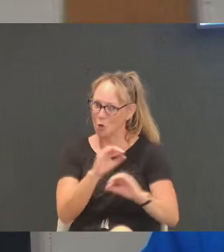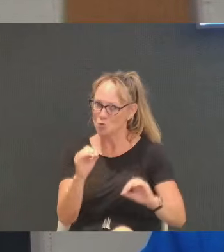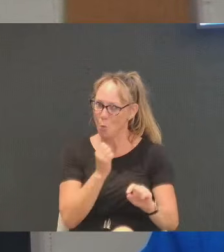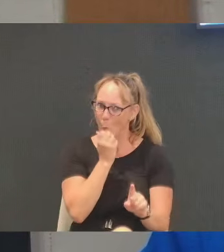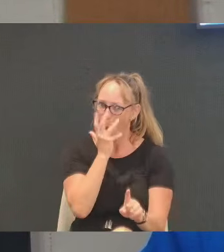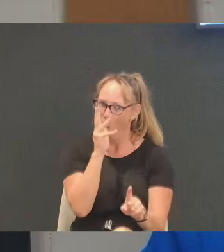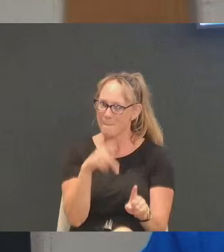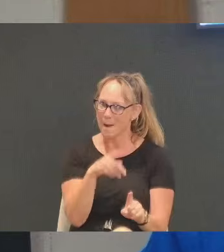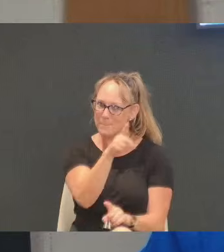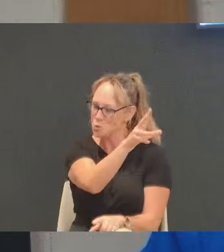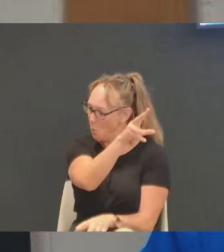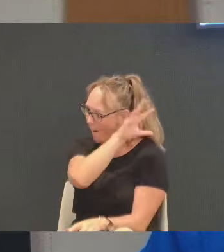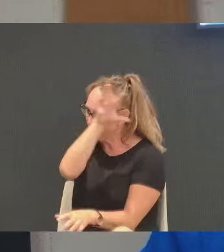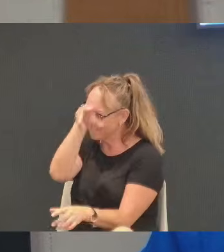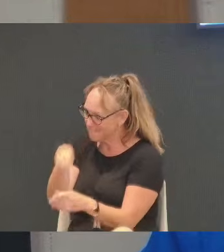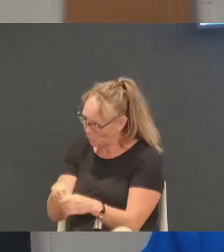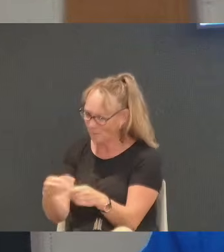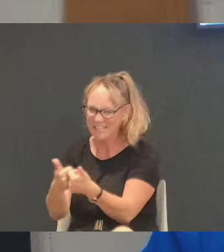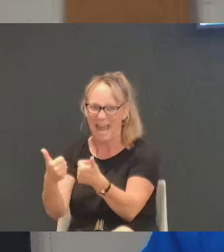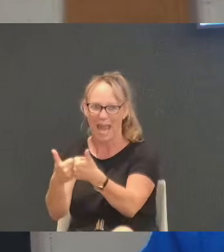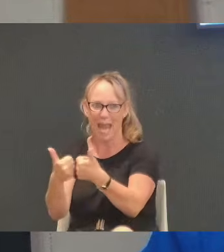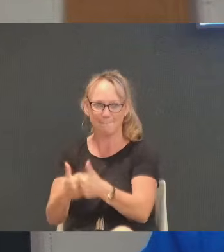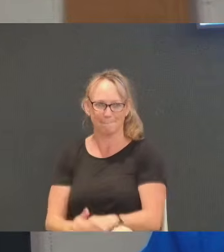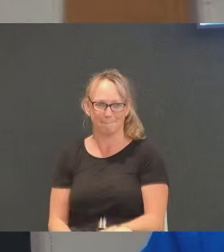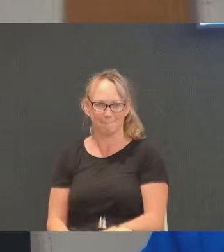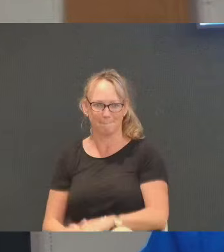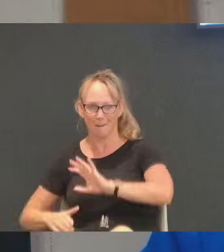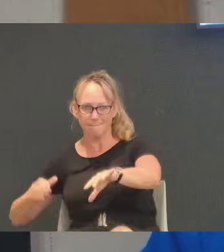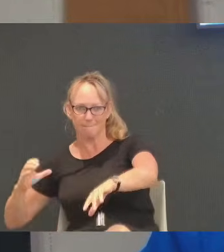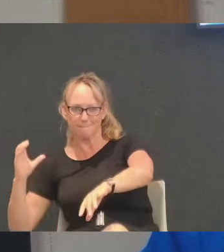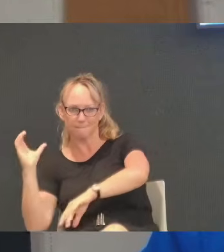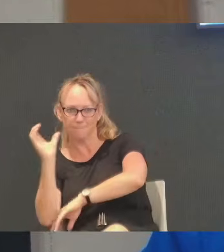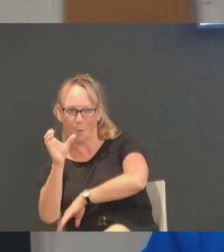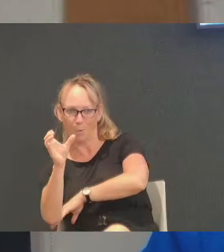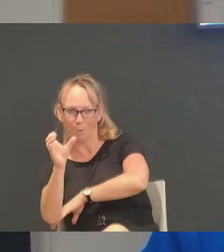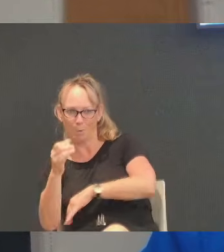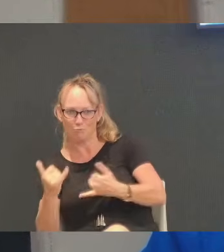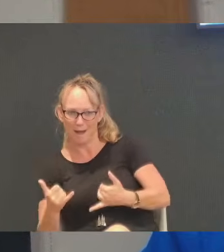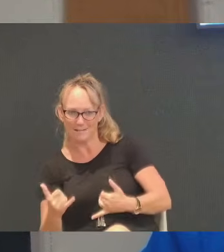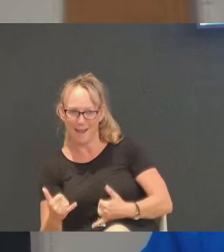the game and we done we're we're passing you the ball and we're looking for you to make the jump